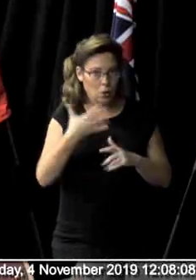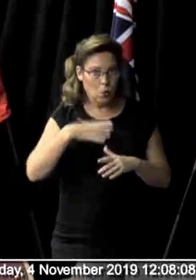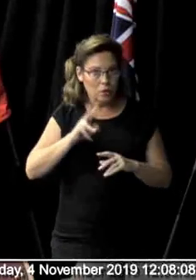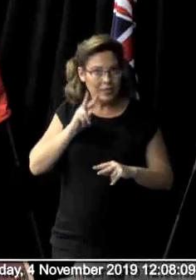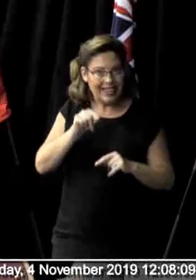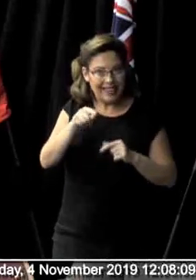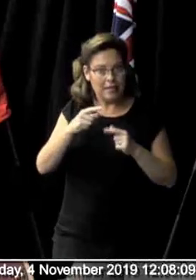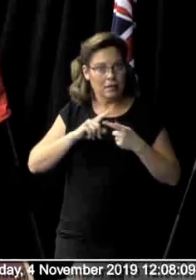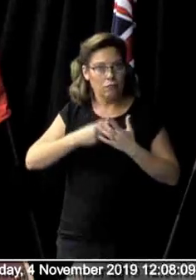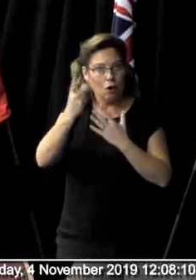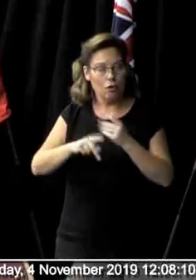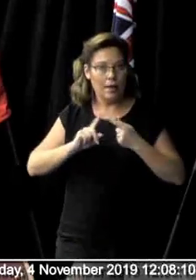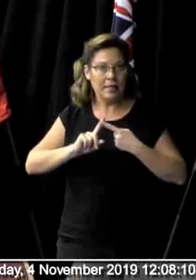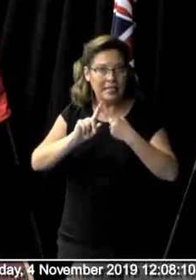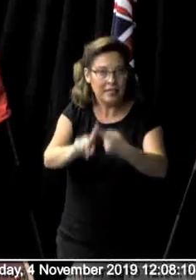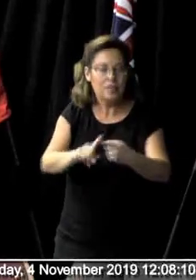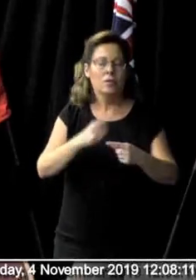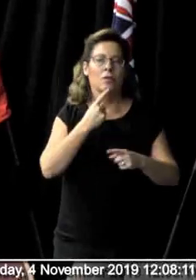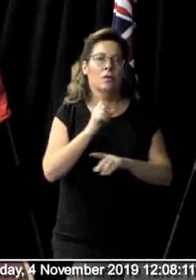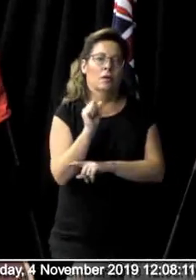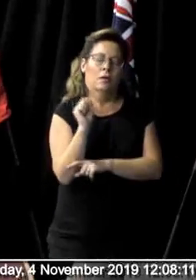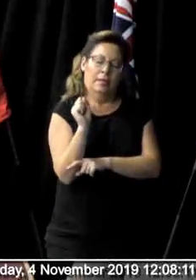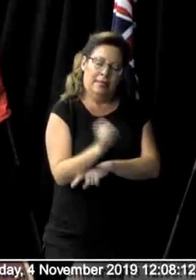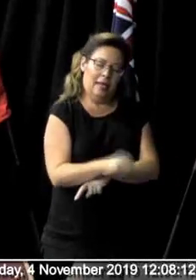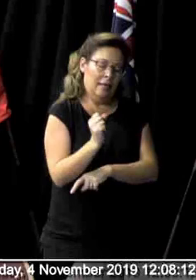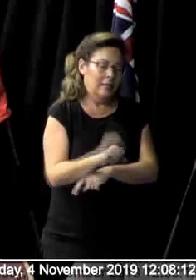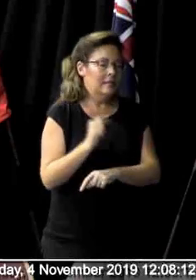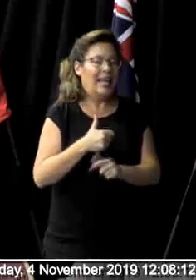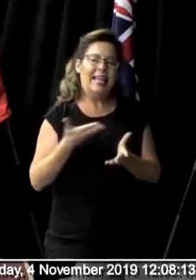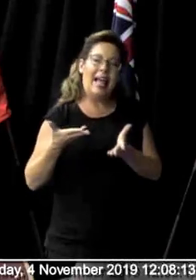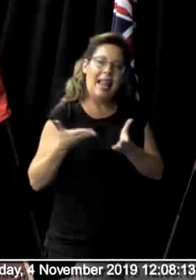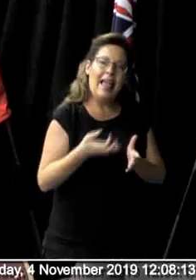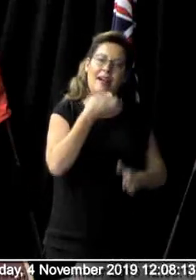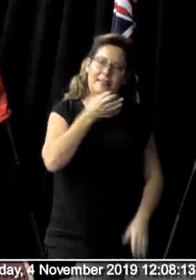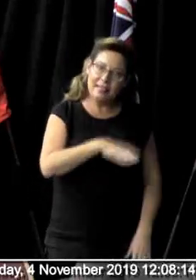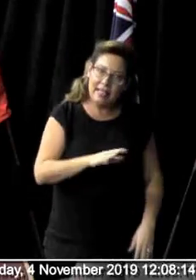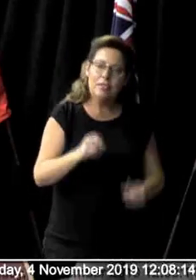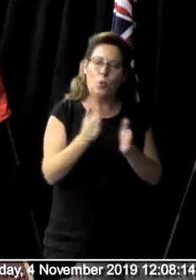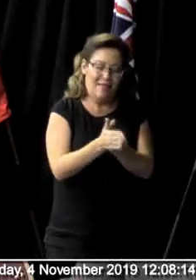This program allows kids who have a delayed development or delayed learning